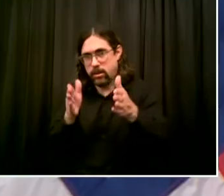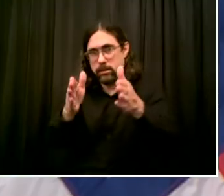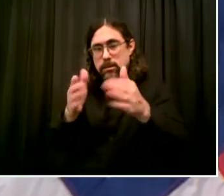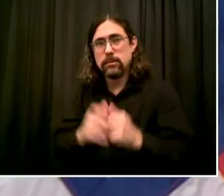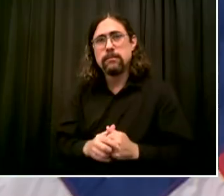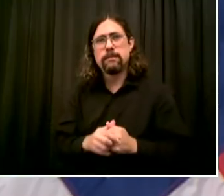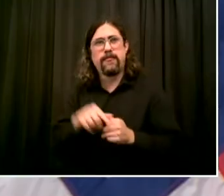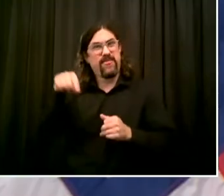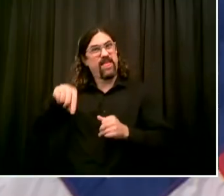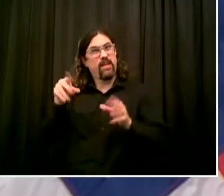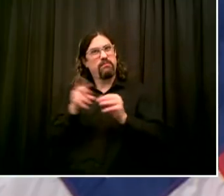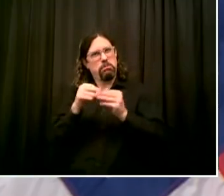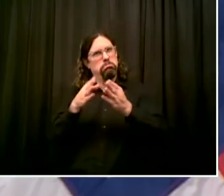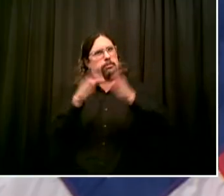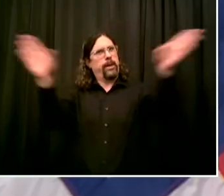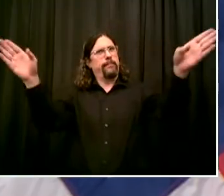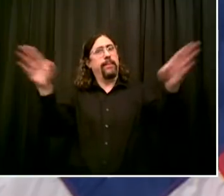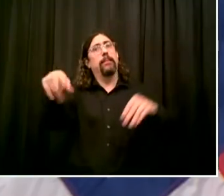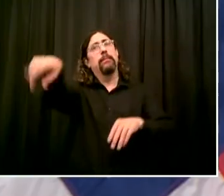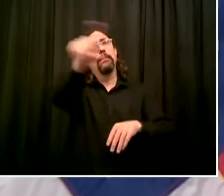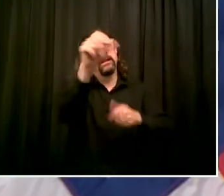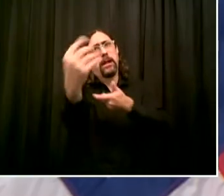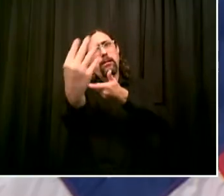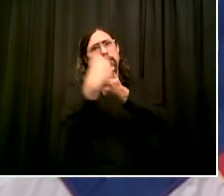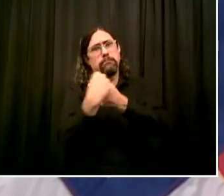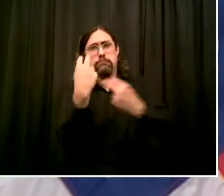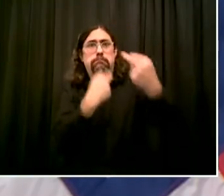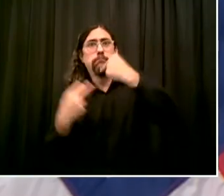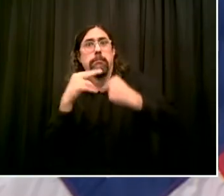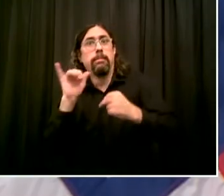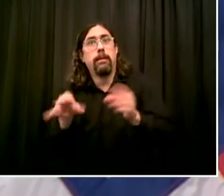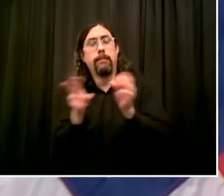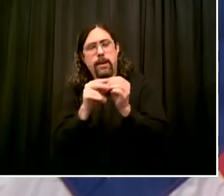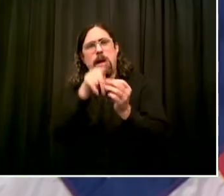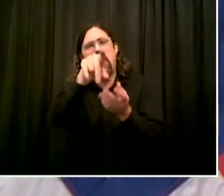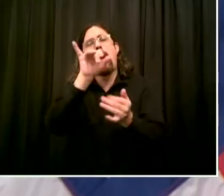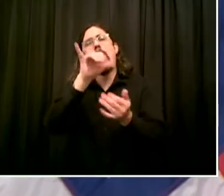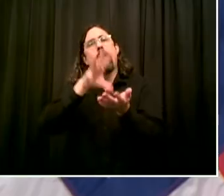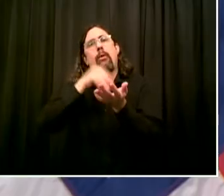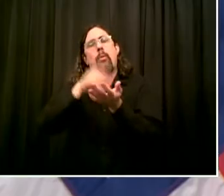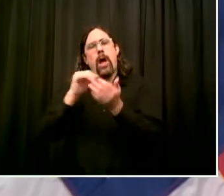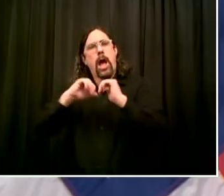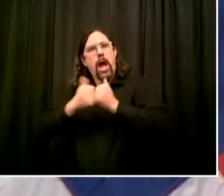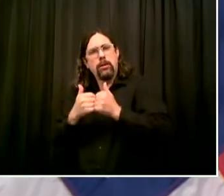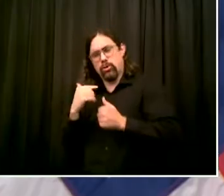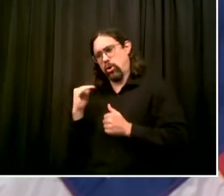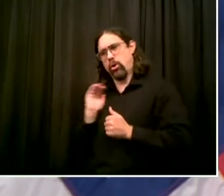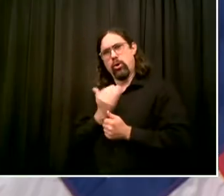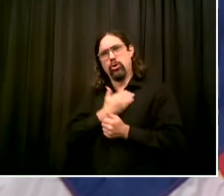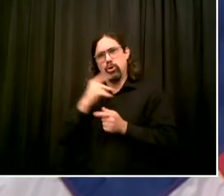FOUR, FIVE, PRIOR GUN ARRESTS YOU JUST HAVE TO STOP AND SHAKE YOUR HEAD AND